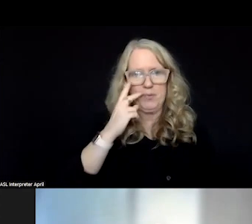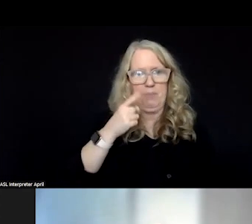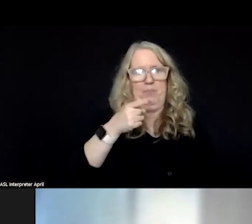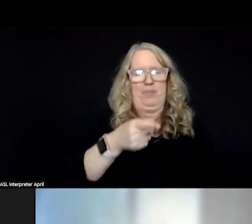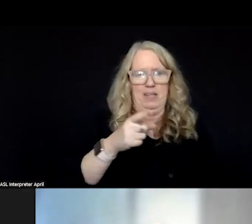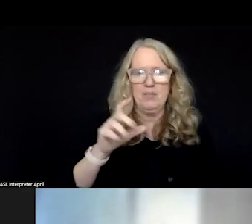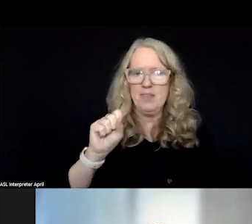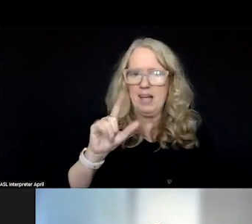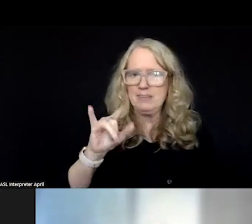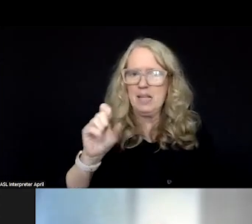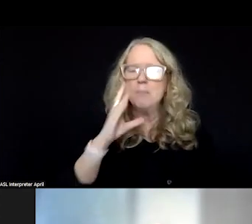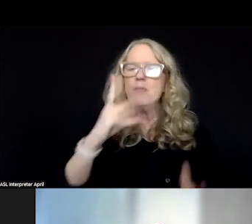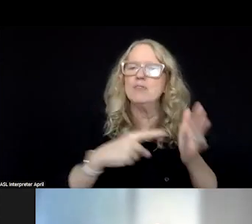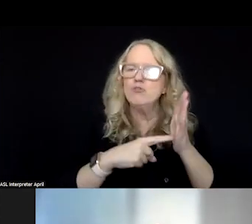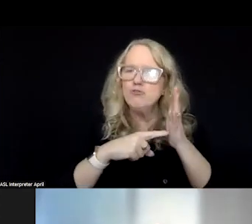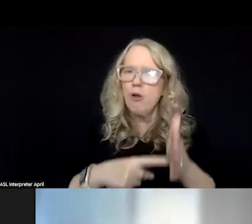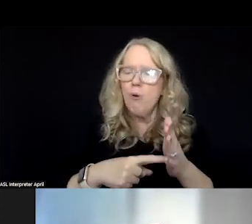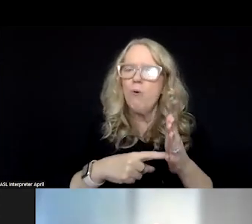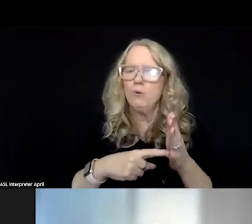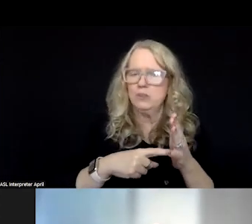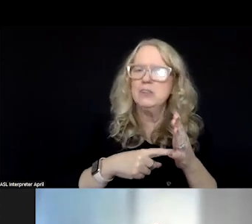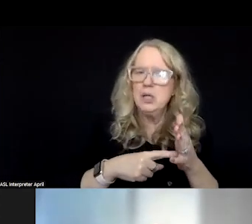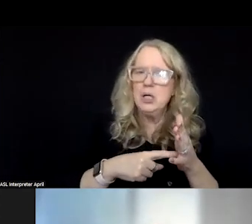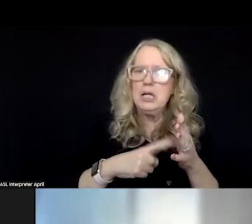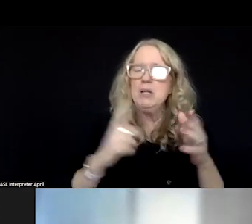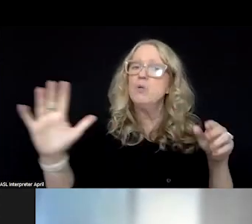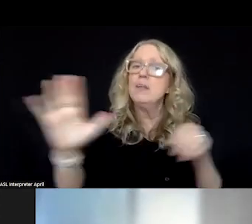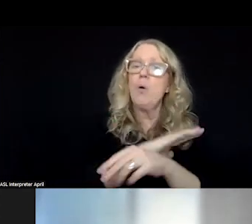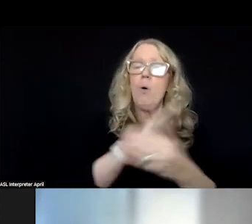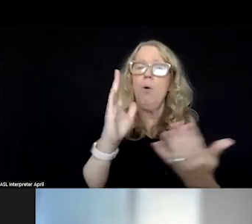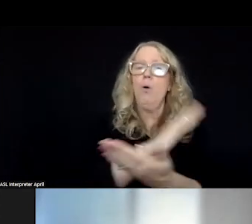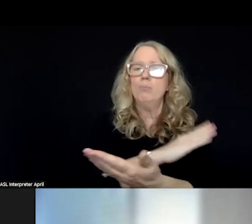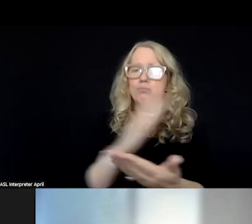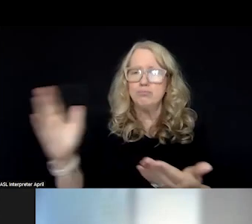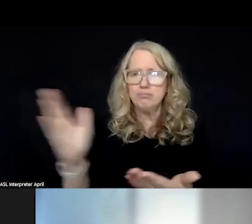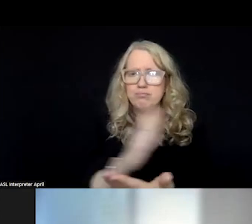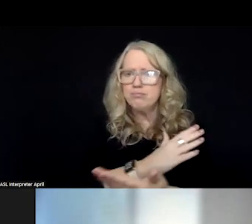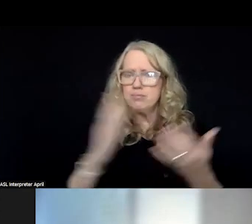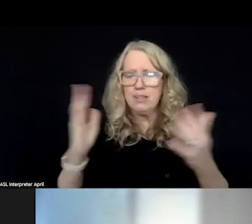I THINK IT SHOW CASES THE WHOLE CONTINUUM AND THE CONTINUED IDEAS.